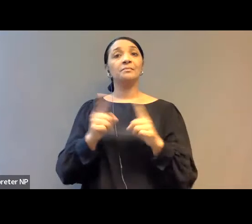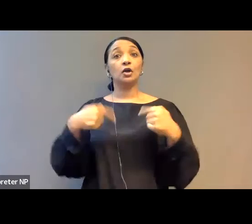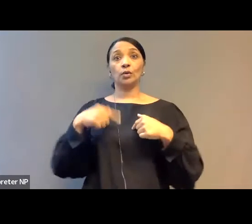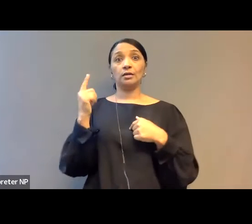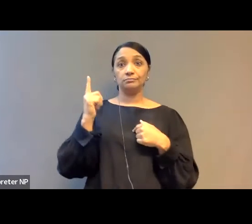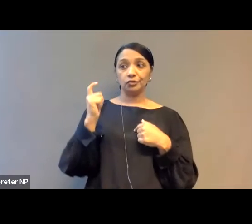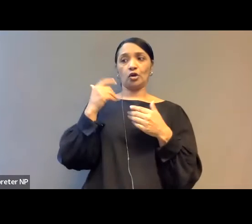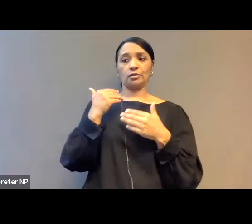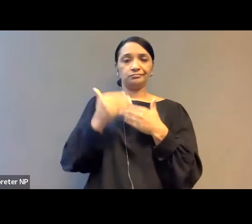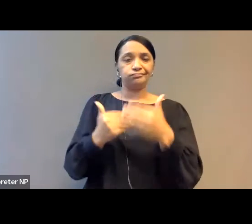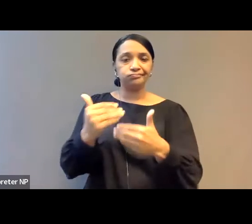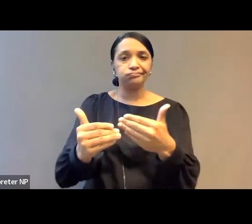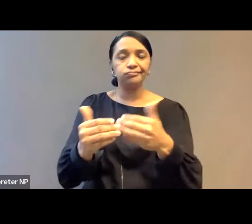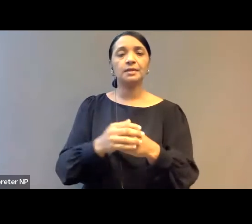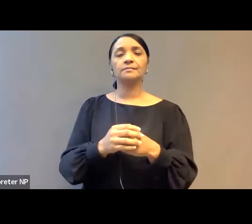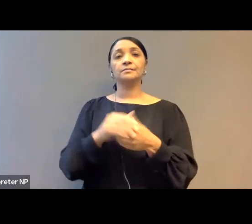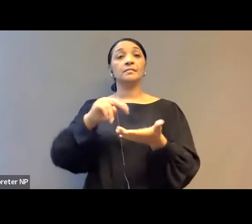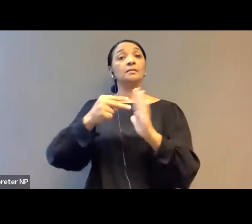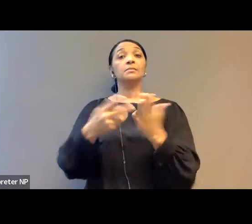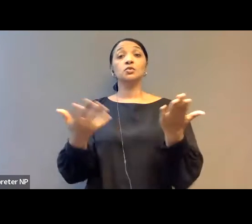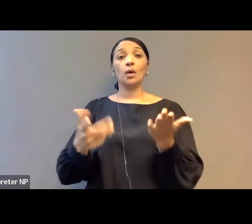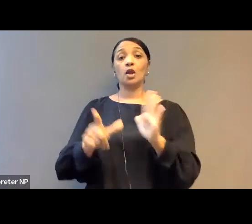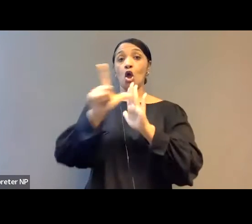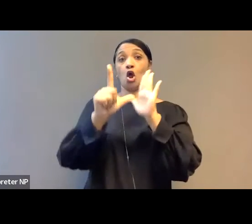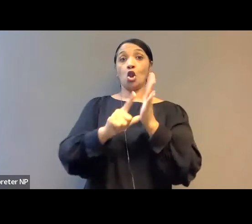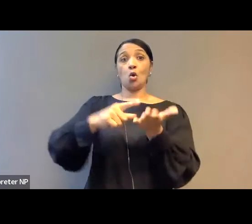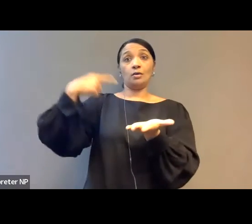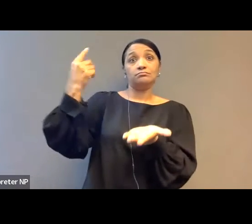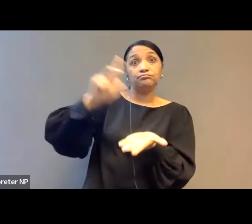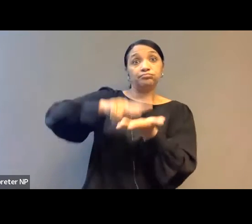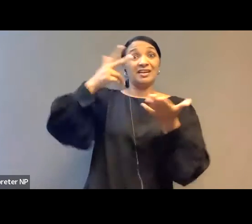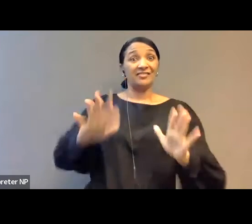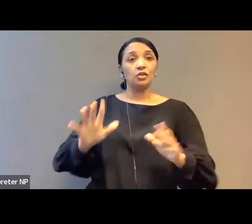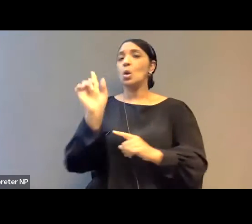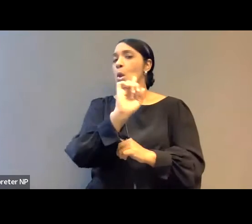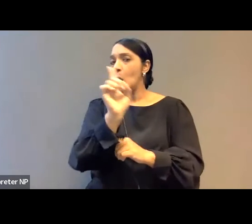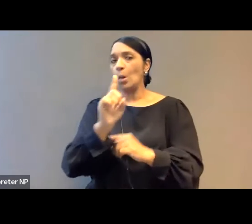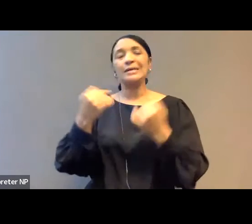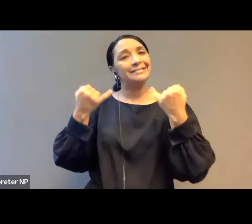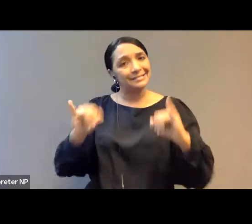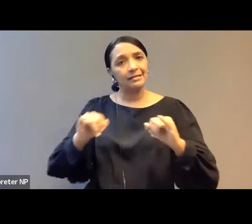This means that the law still needs to be discussed and the final text needs to be approved.